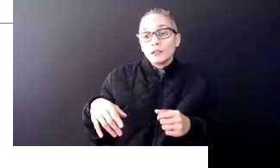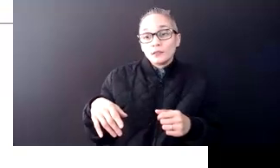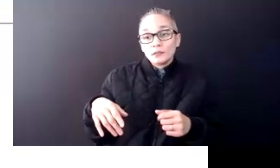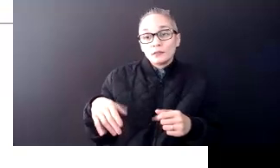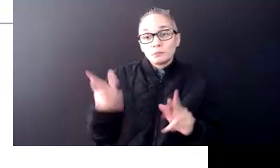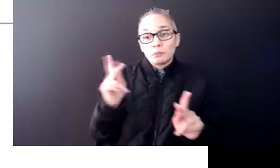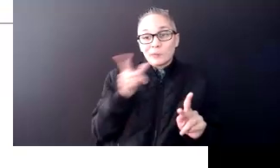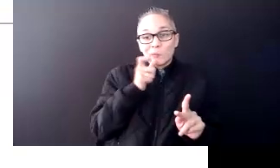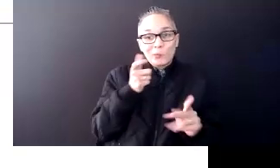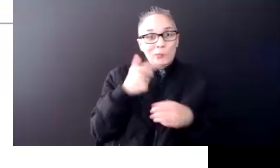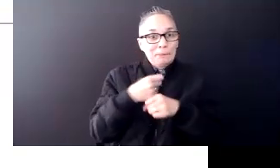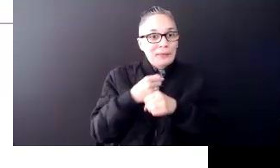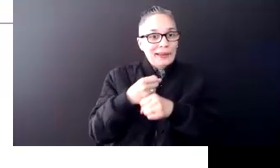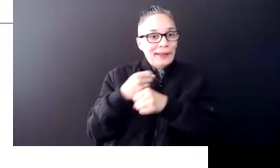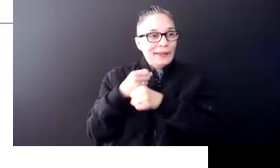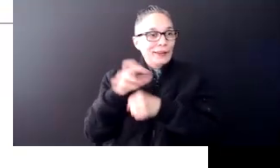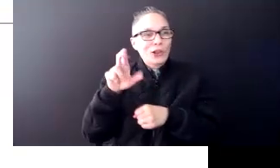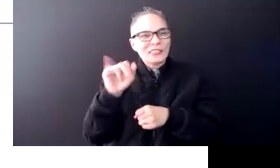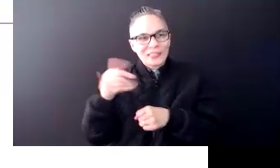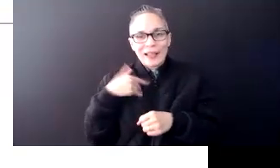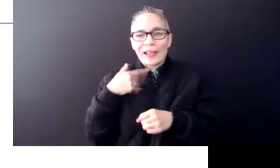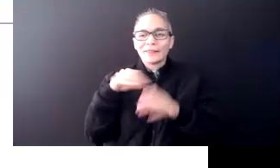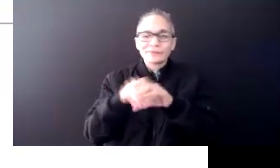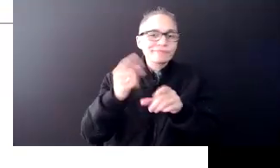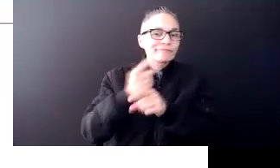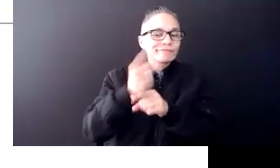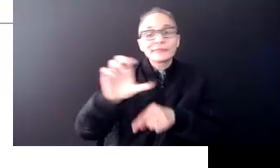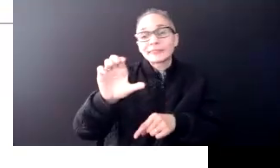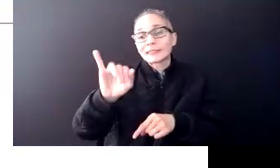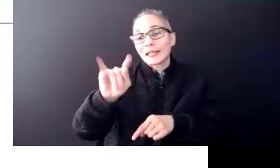provided all the references and citations and additional resources.